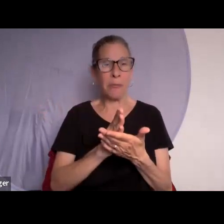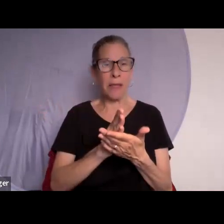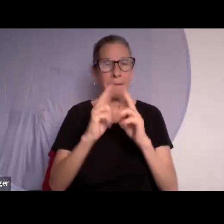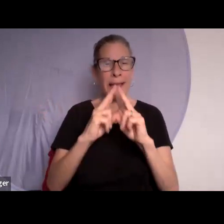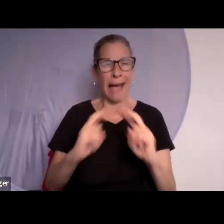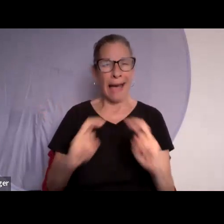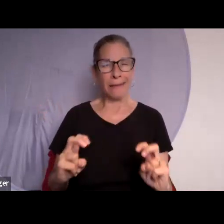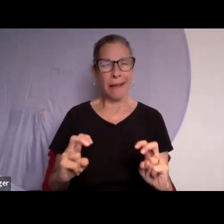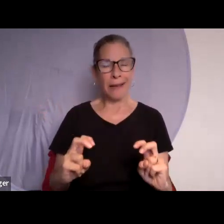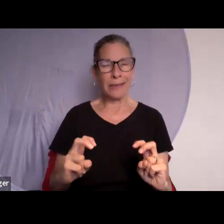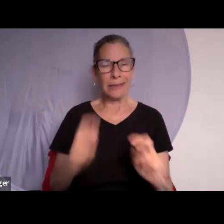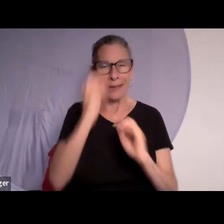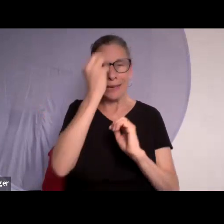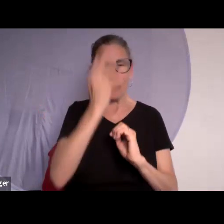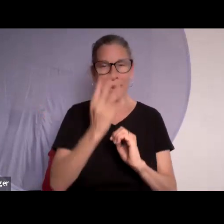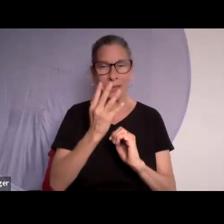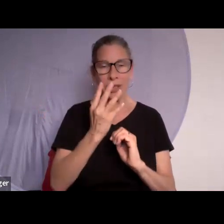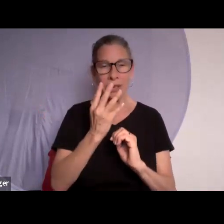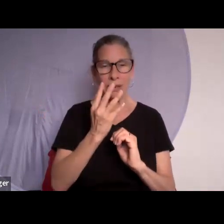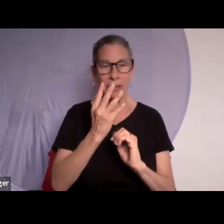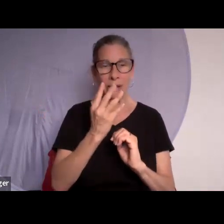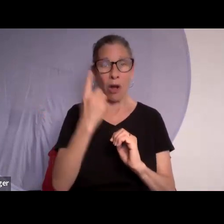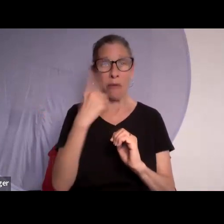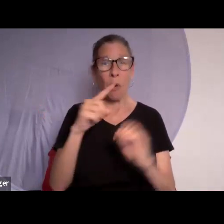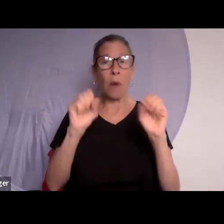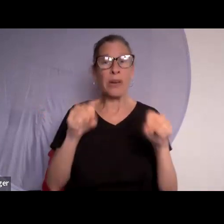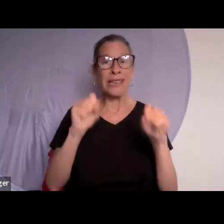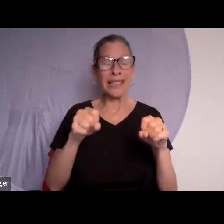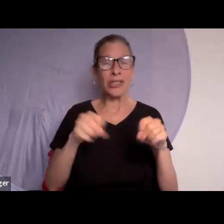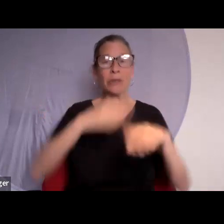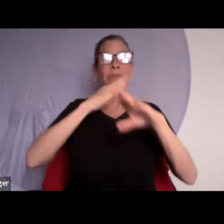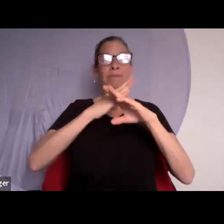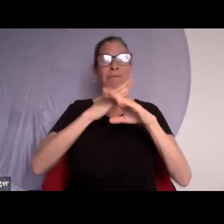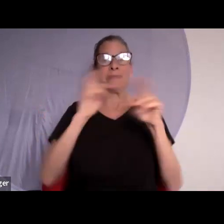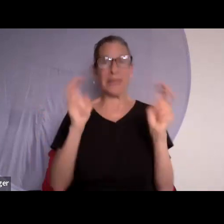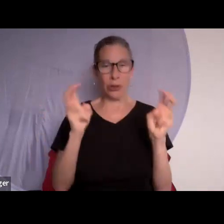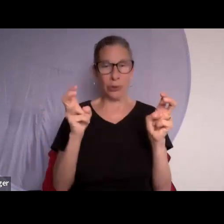that material for as potential accessibility issues. And it